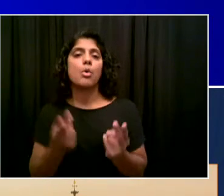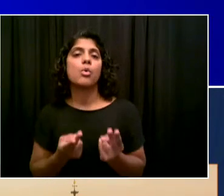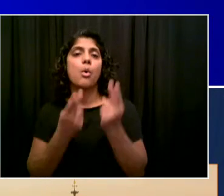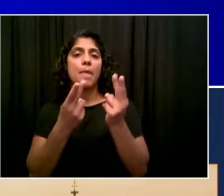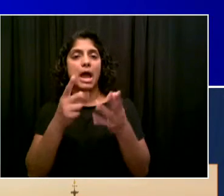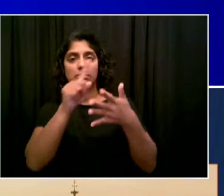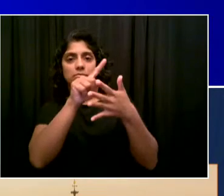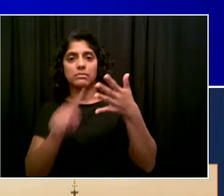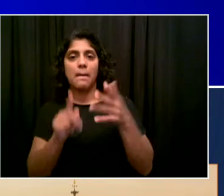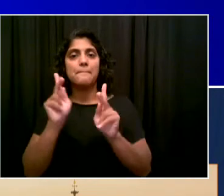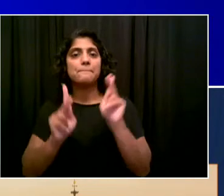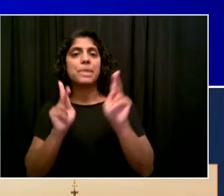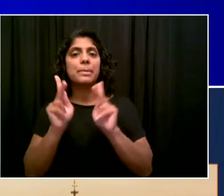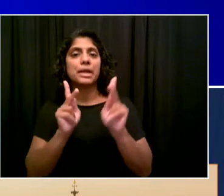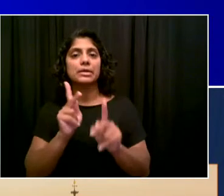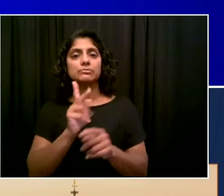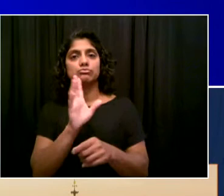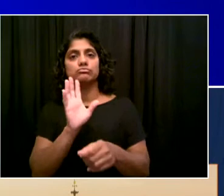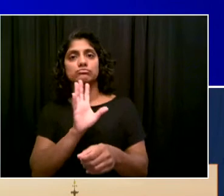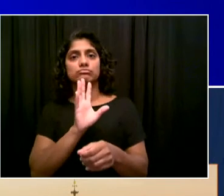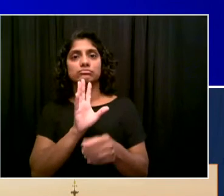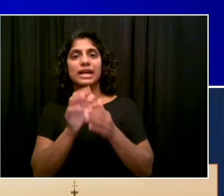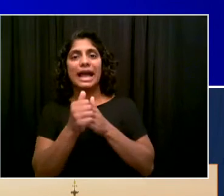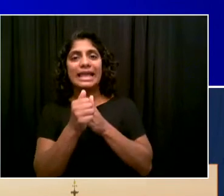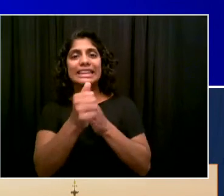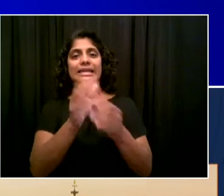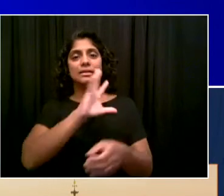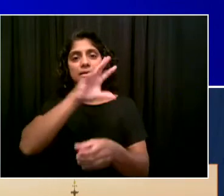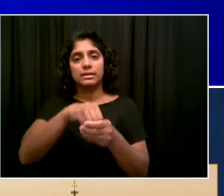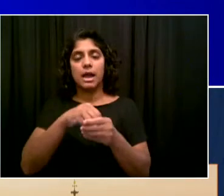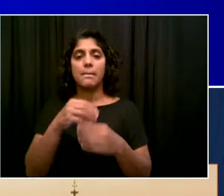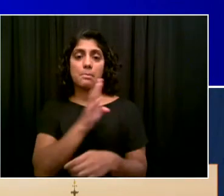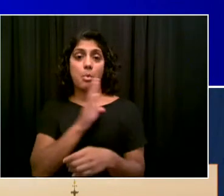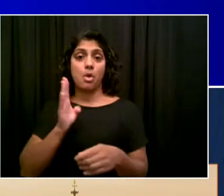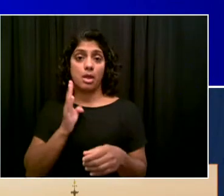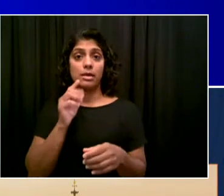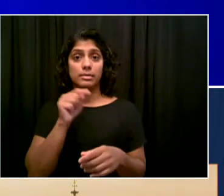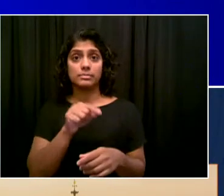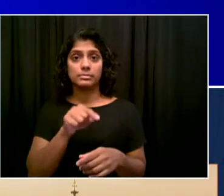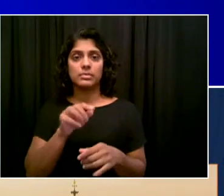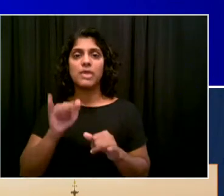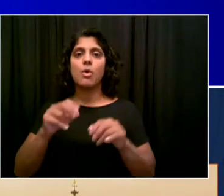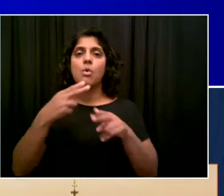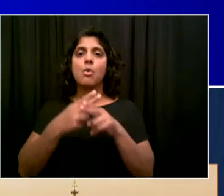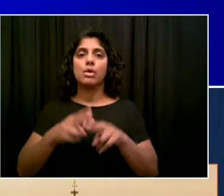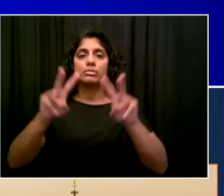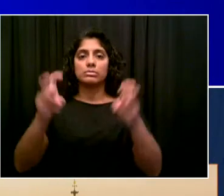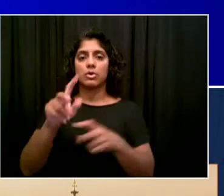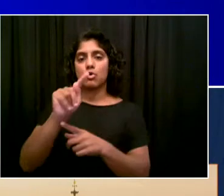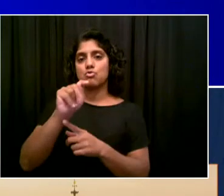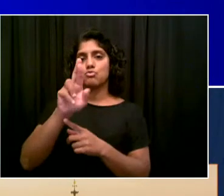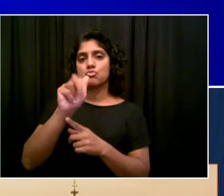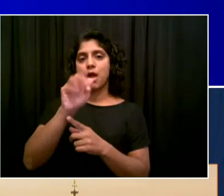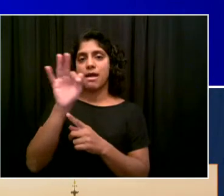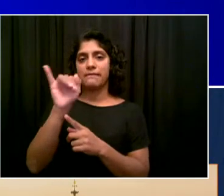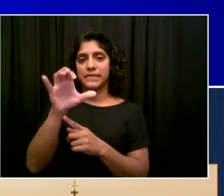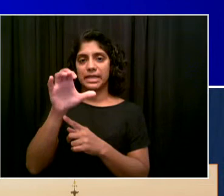VERY KNOWLEDGEABLE AND REAY DTO SERVE AND READY TO GO. I'M NOMINATING HIM TO THE BOARD. IT'S A BOARD THAT IS NEVER BENE CALLED TOGETHER AND THE